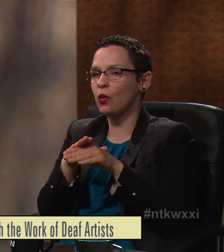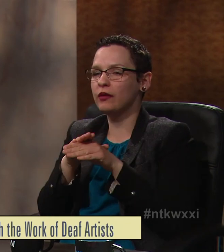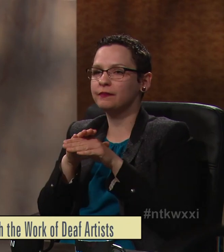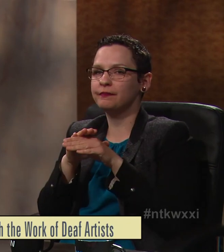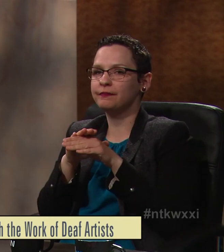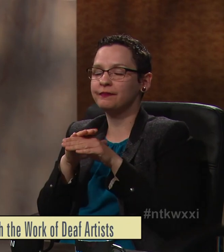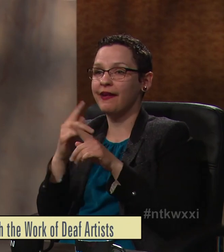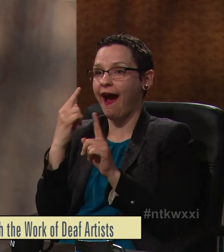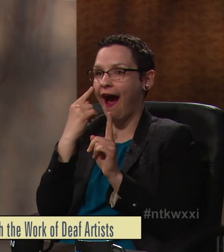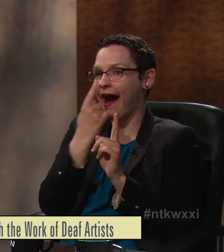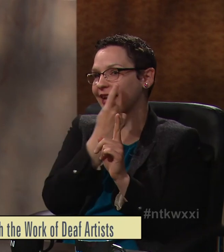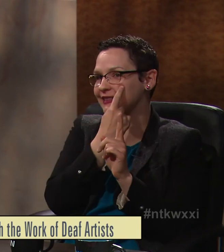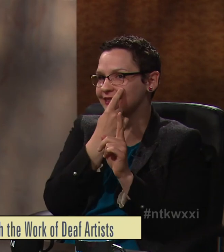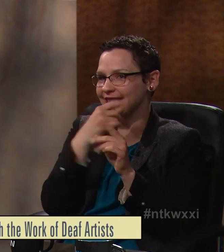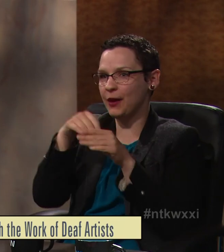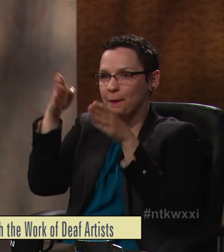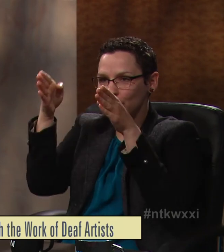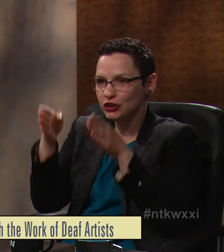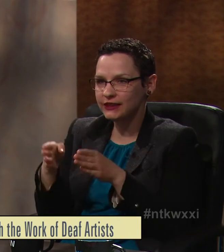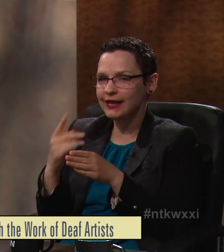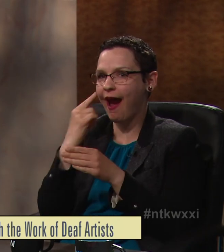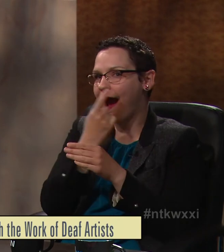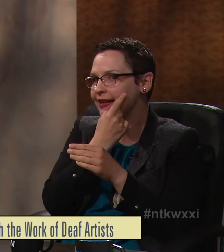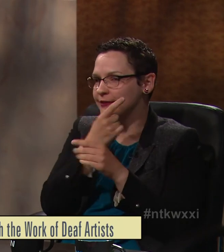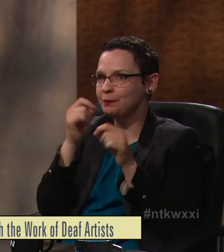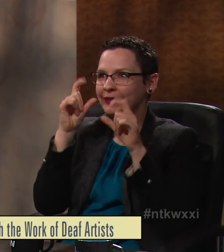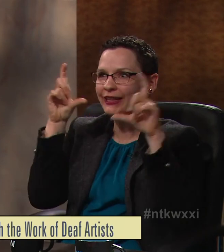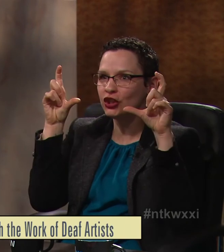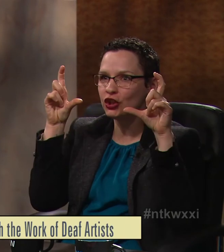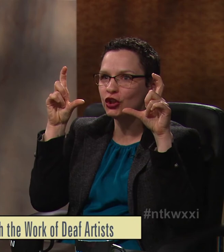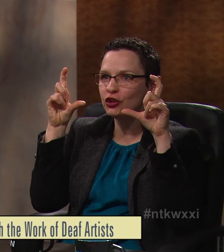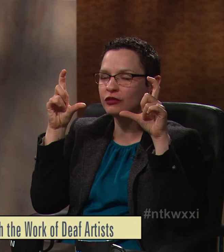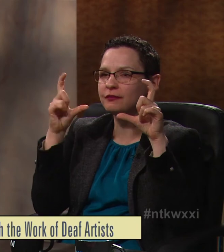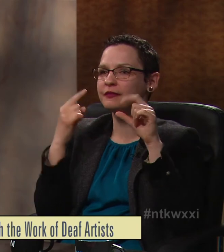PAINTINGS WE MAY FOCUS ON THE EYES OF A PERSON MORE AND MAKE